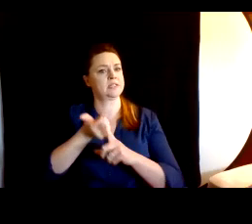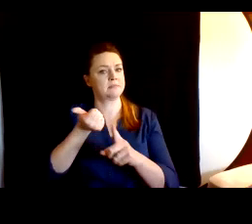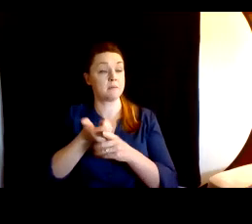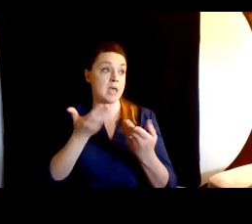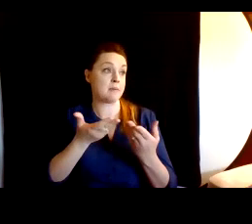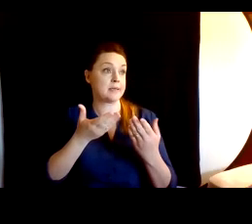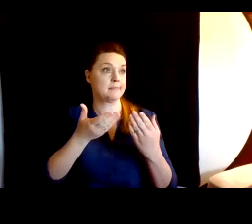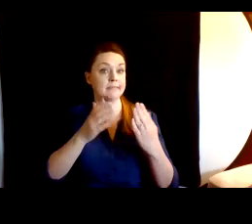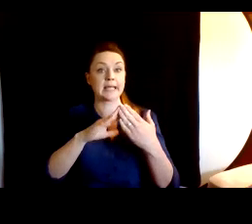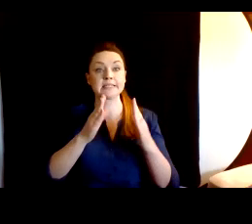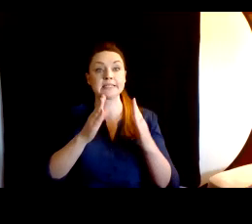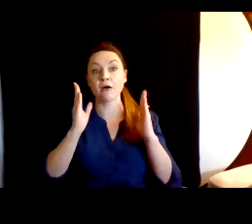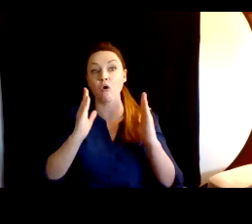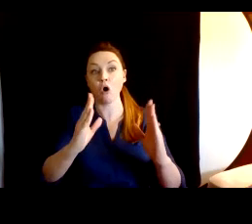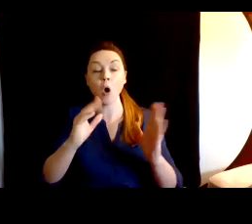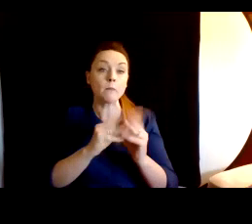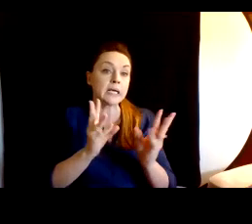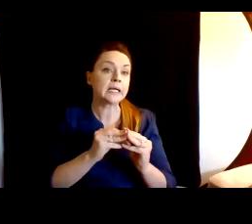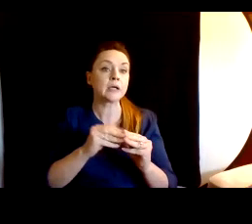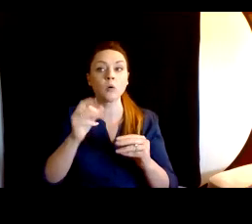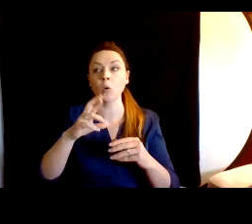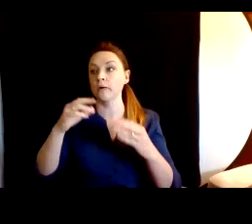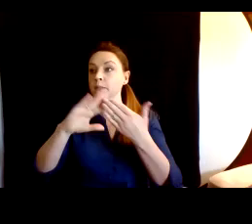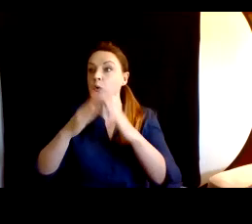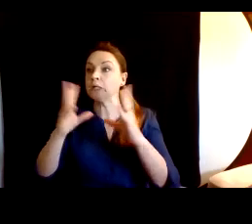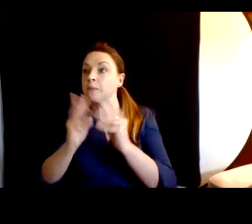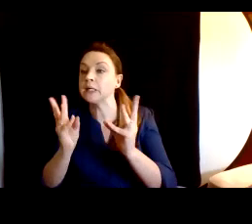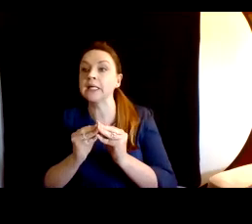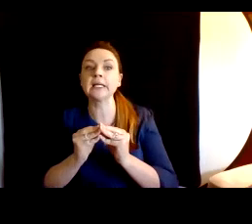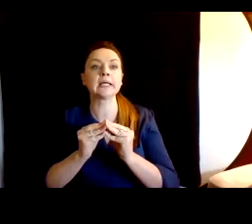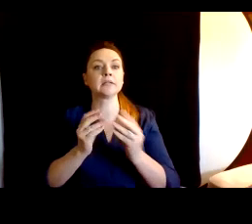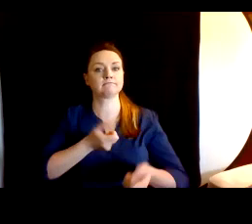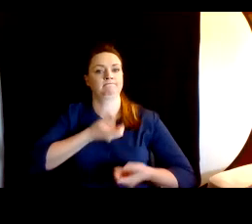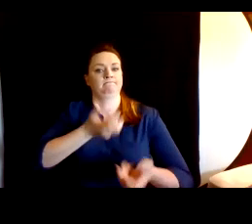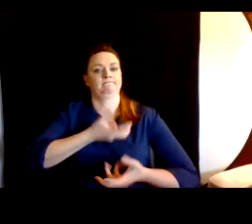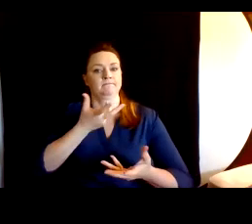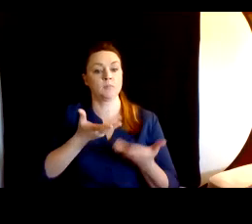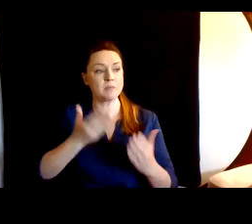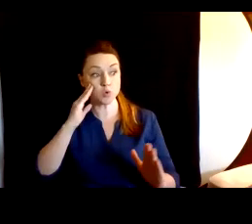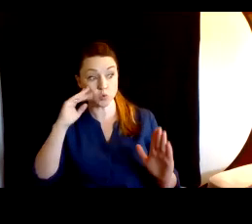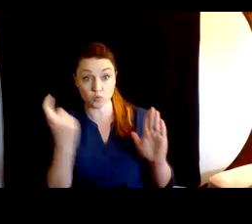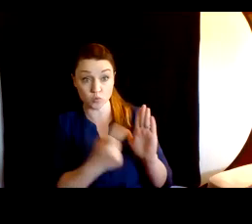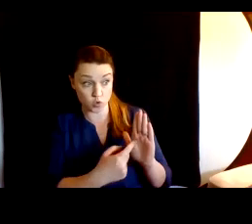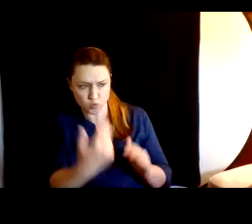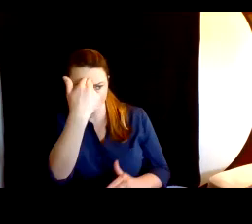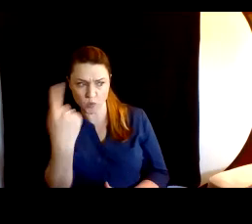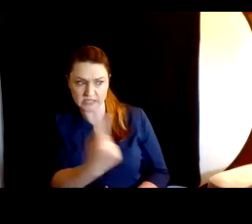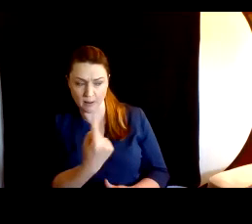or community meeting who has an intellectual disability, or perhaps know someone with an intellectual disability and has been excluded in one way or another,